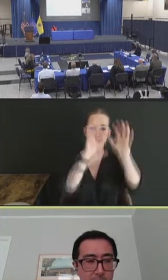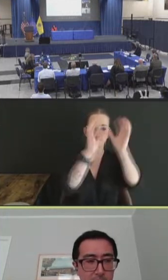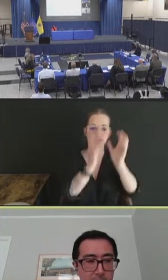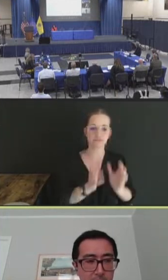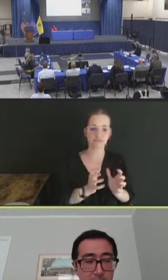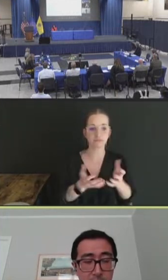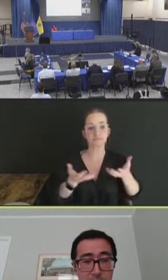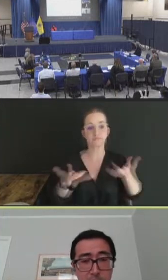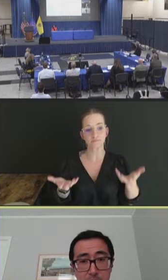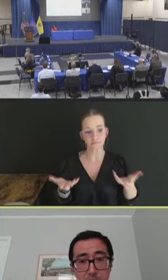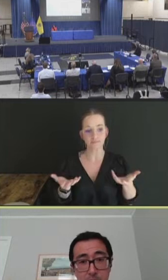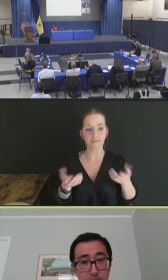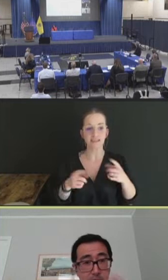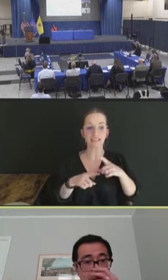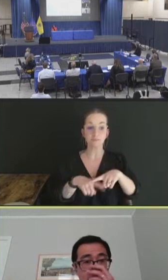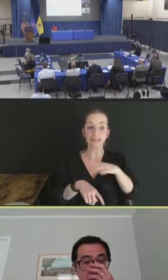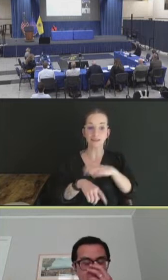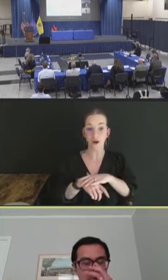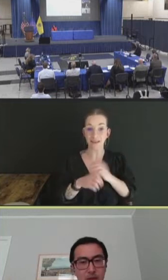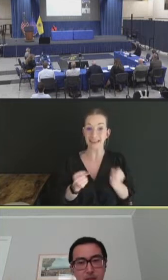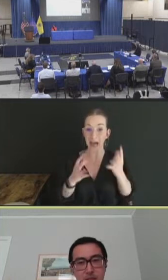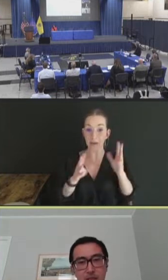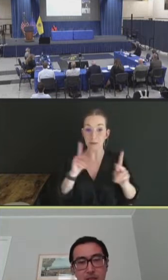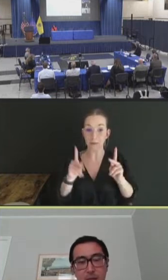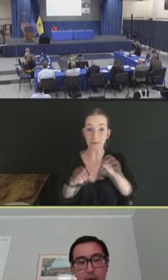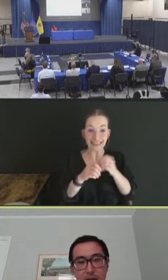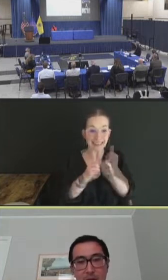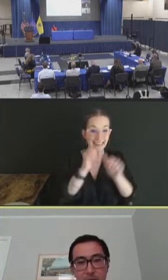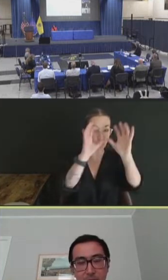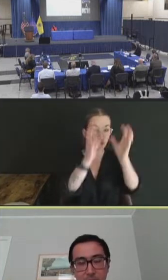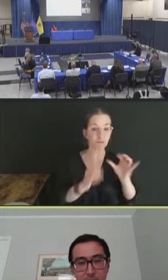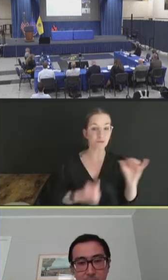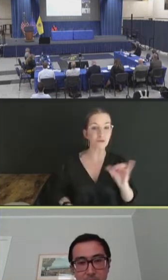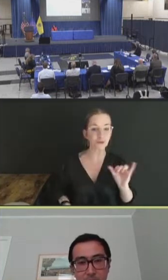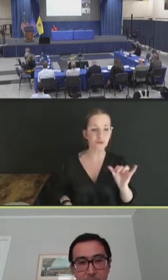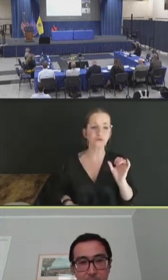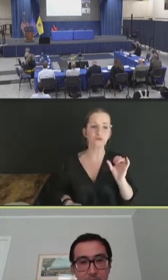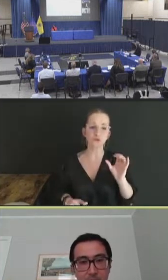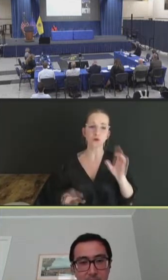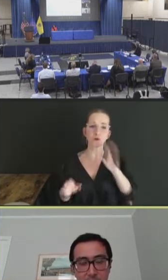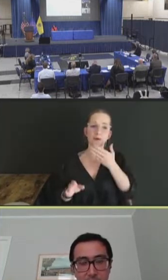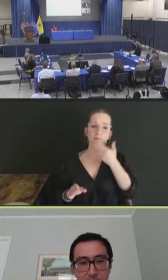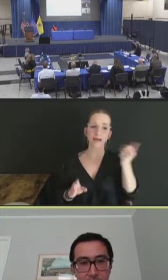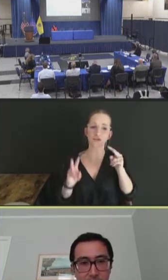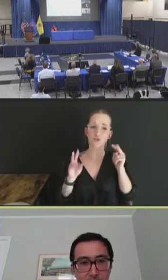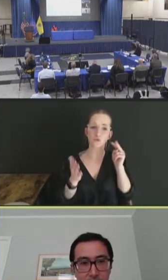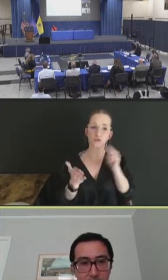in those groups. So, we might look instead at per capita numbers, per capita excess, that's that